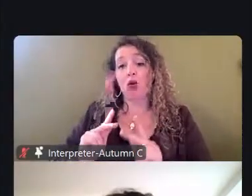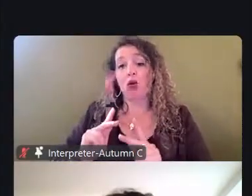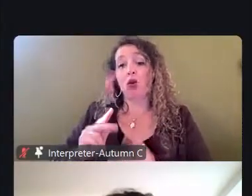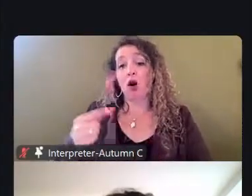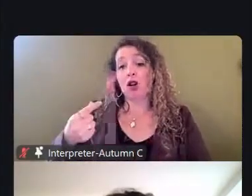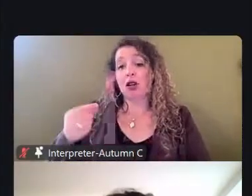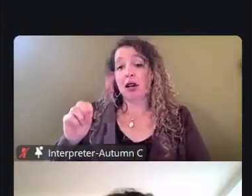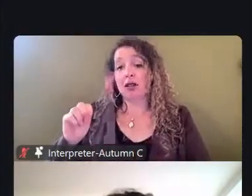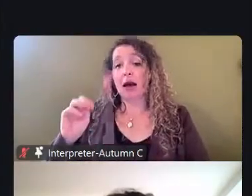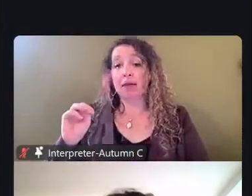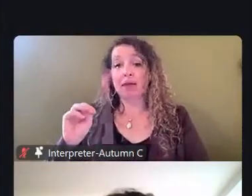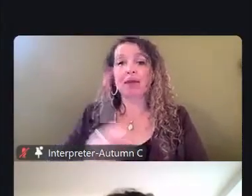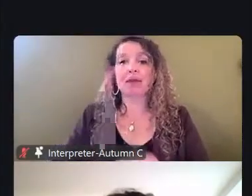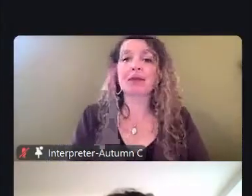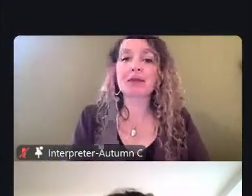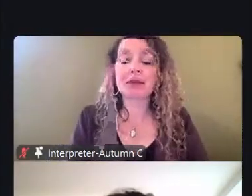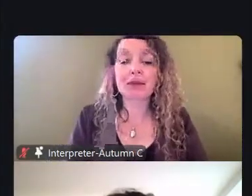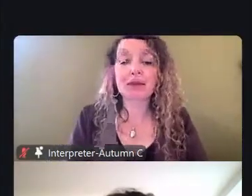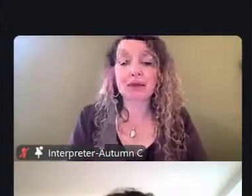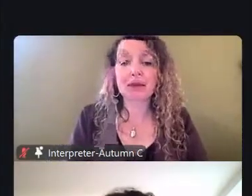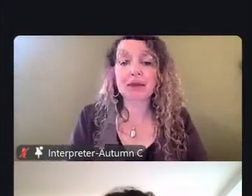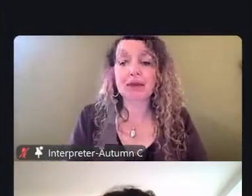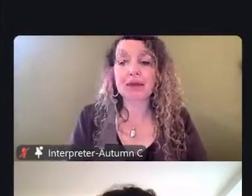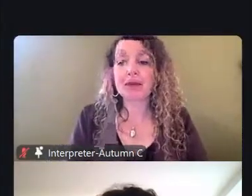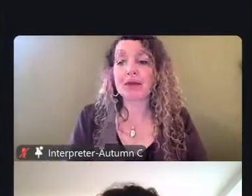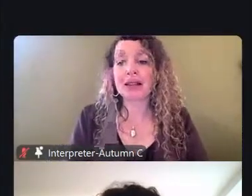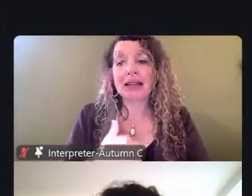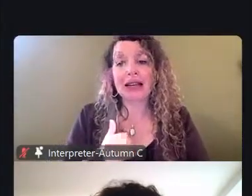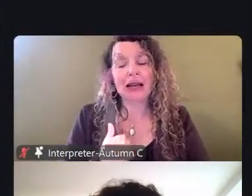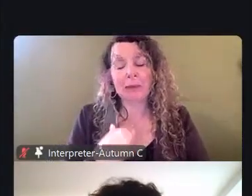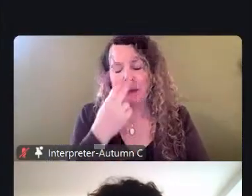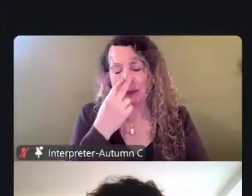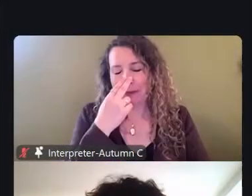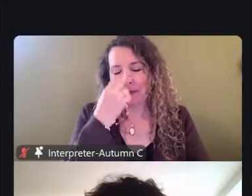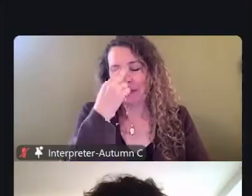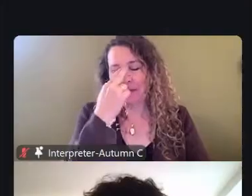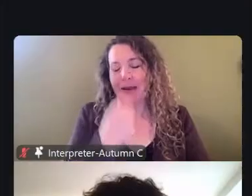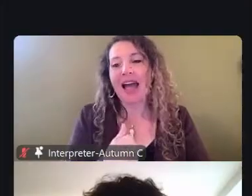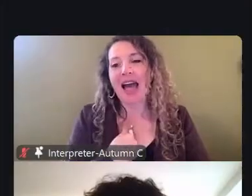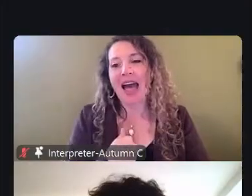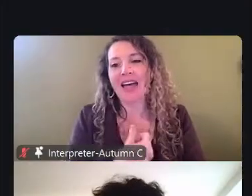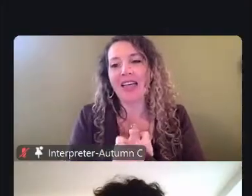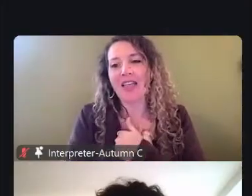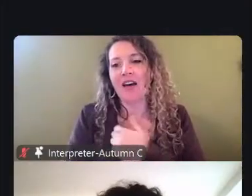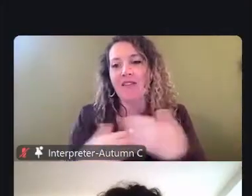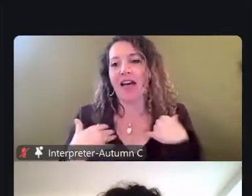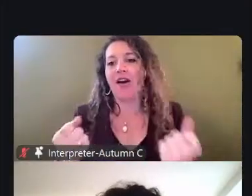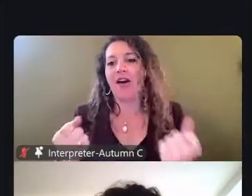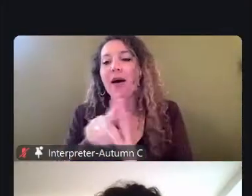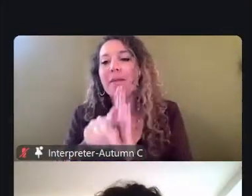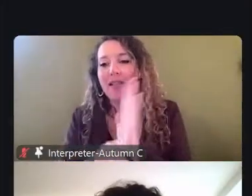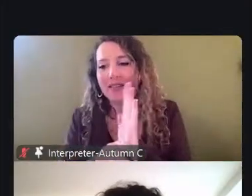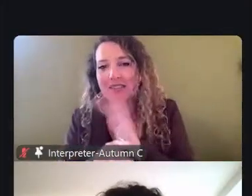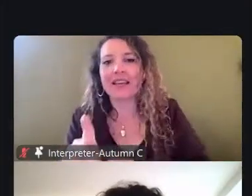So I am really a guideline nerd. I love health policy and I always like to say, okay,